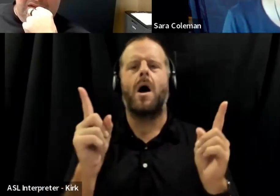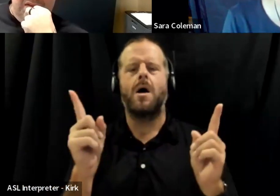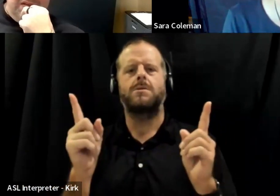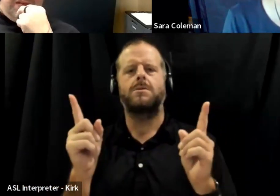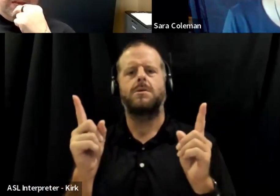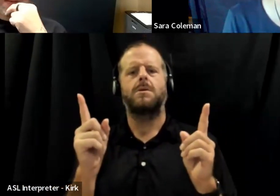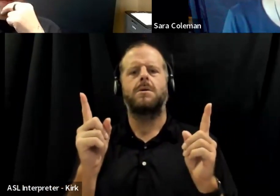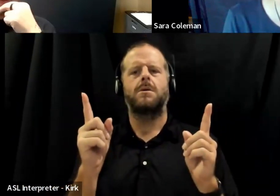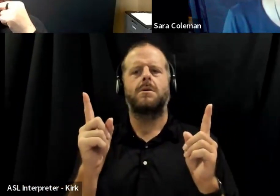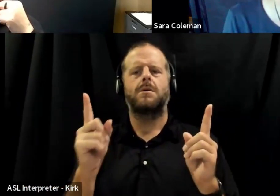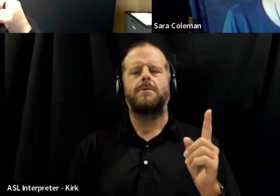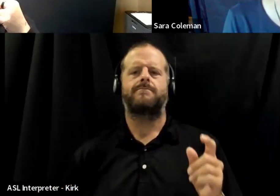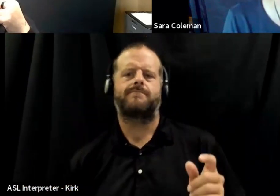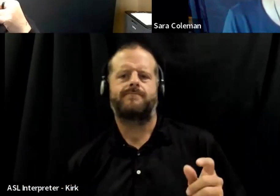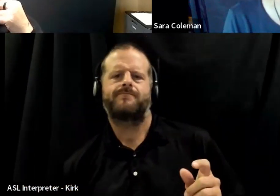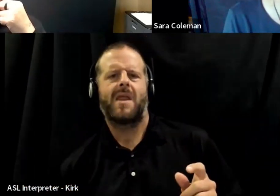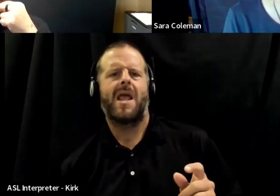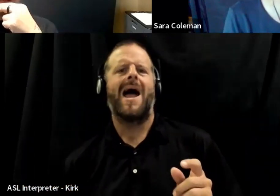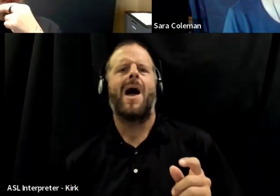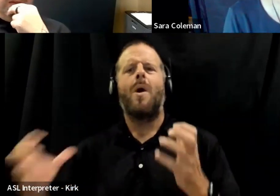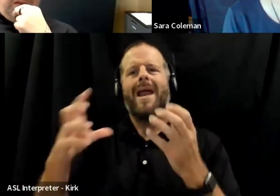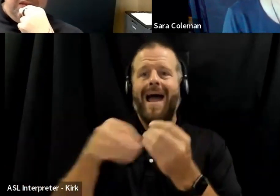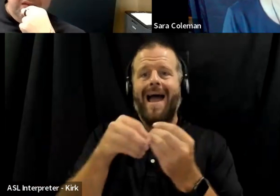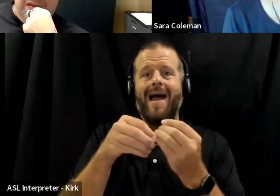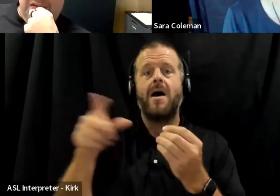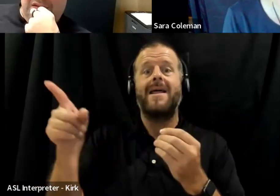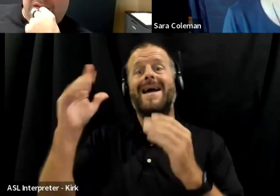is this idea of expect an honoring change.